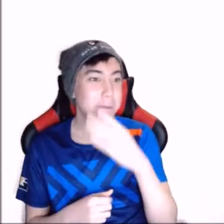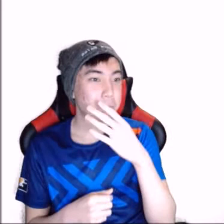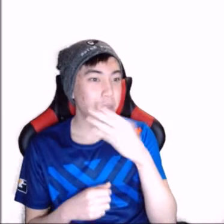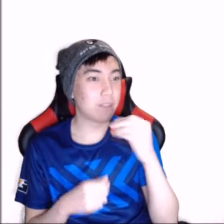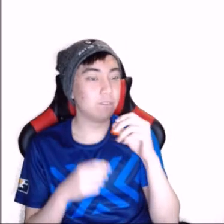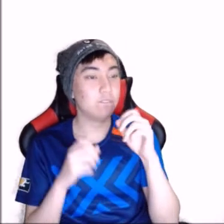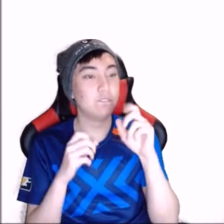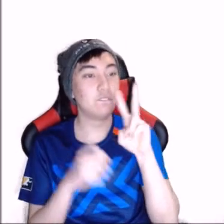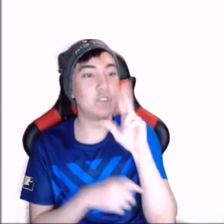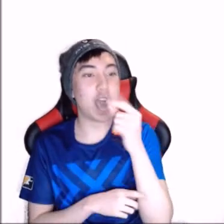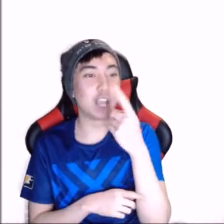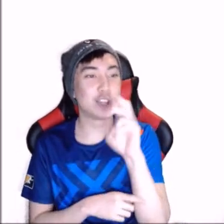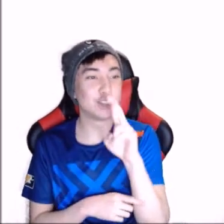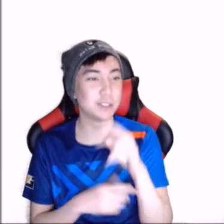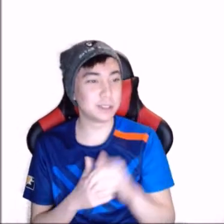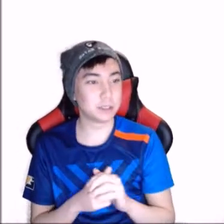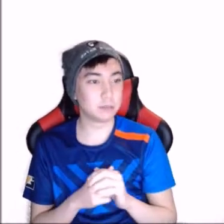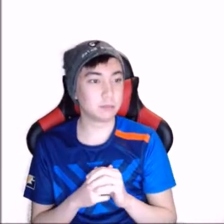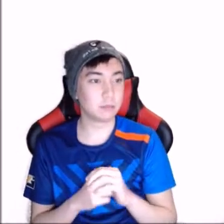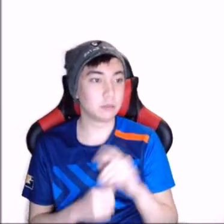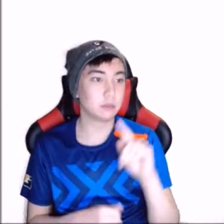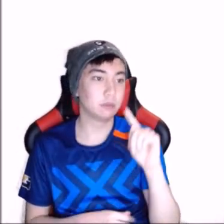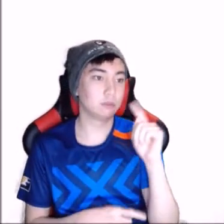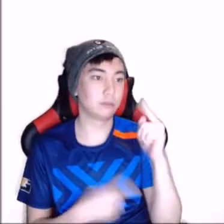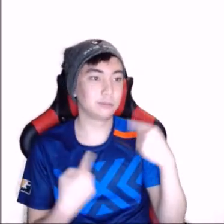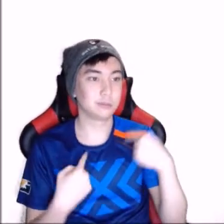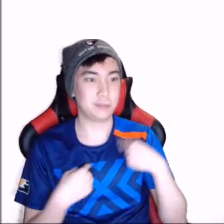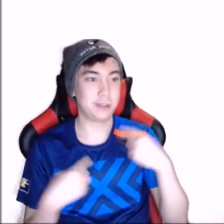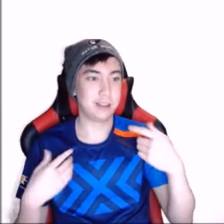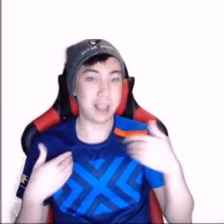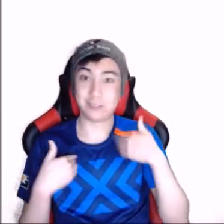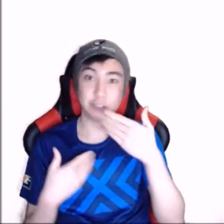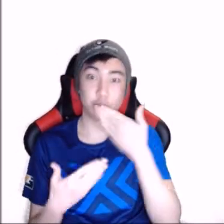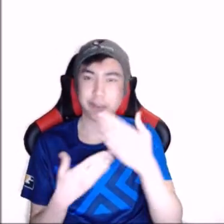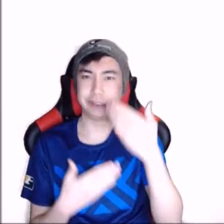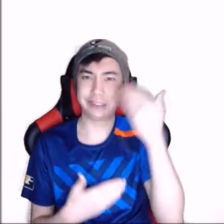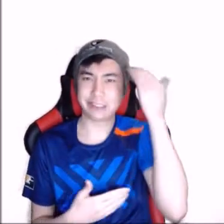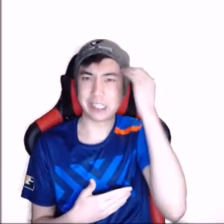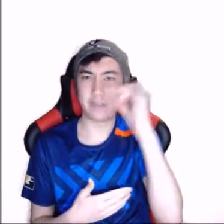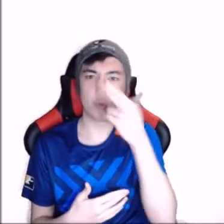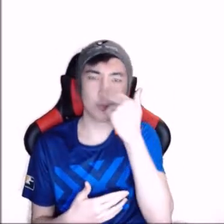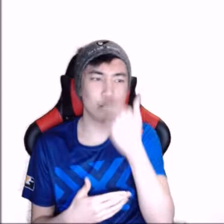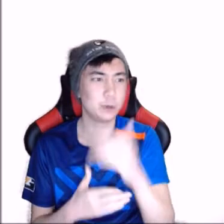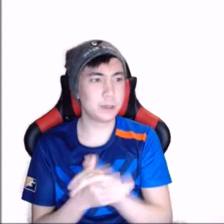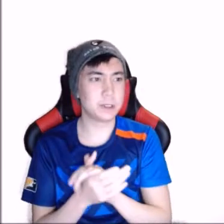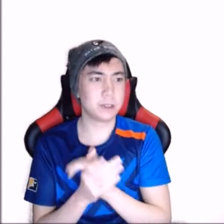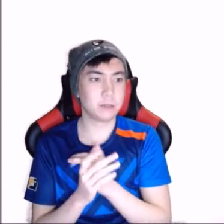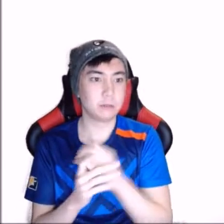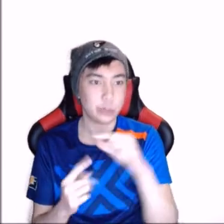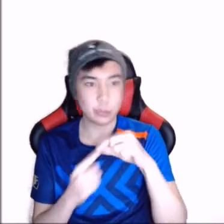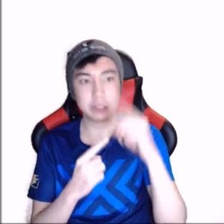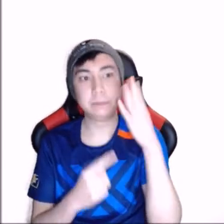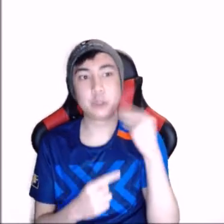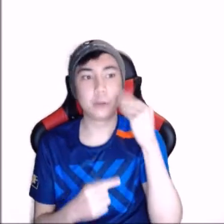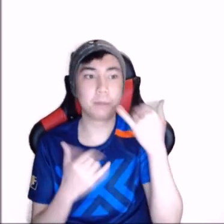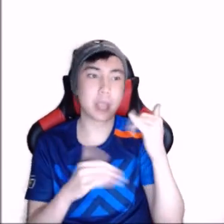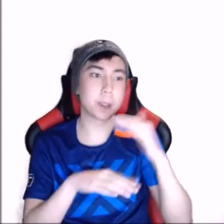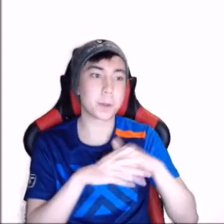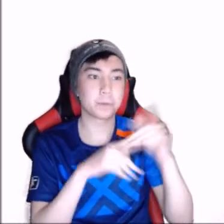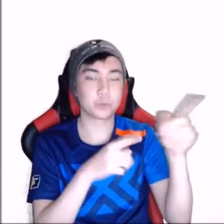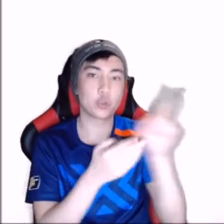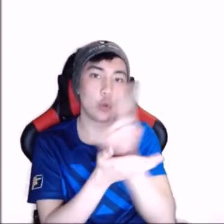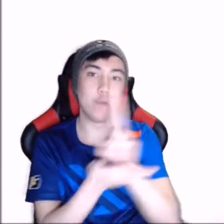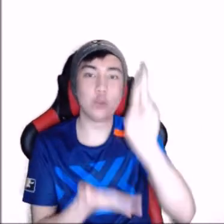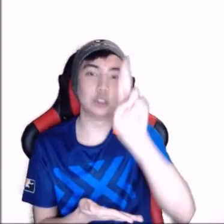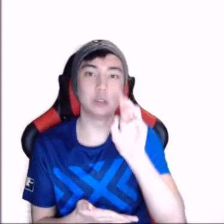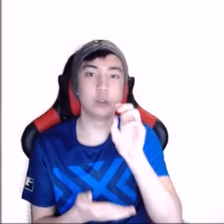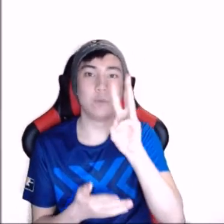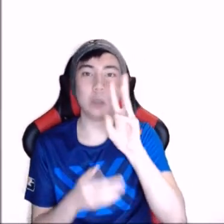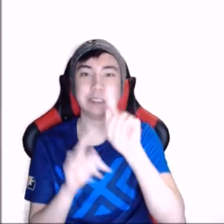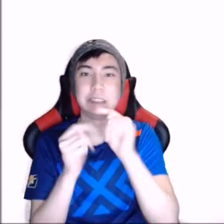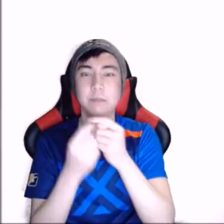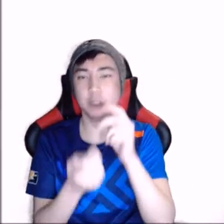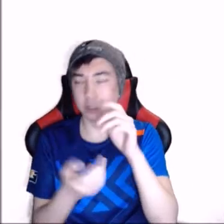And vlogger. Thomas has a great sense of humor and unique experiences playing on his university